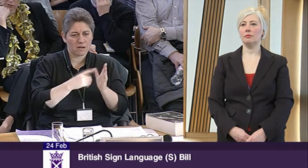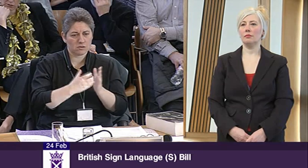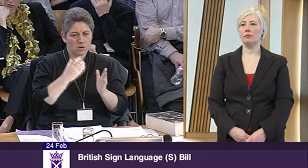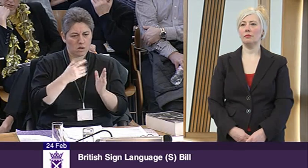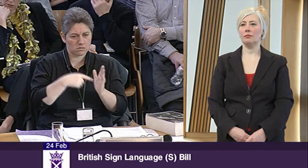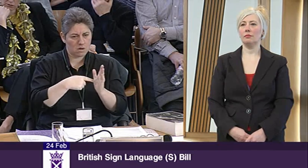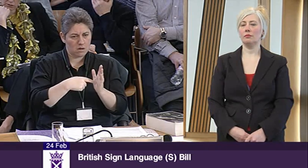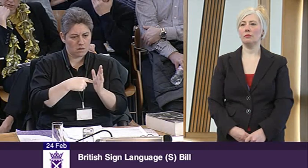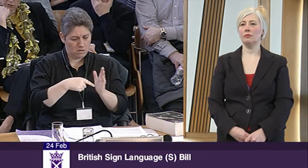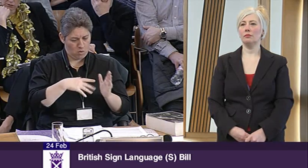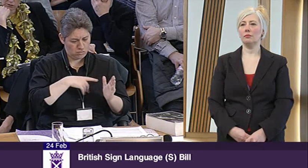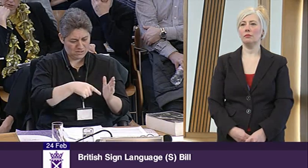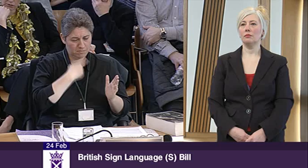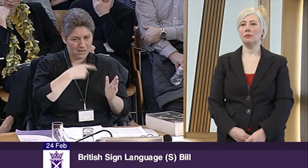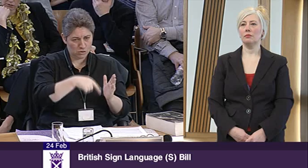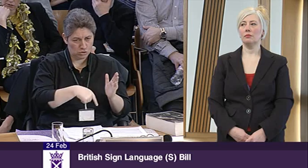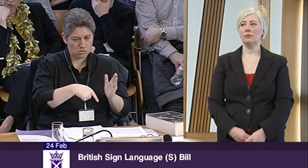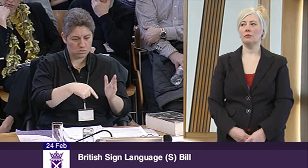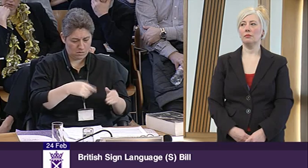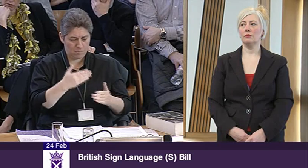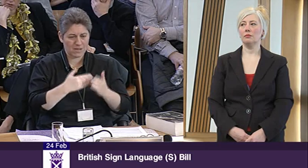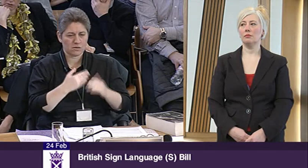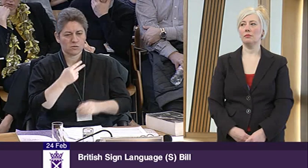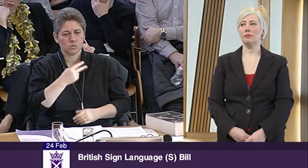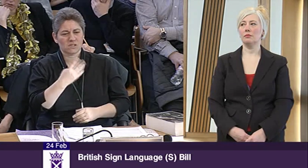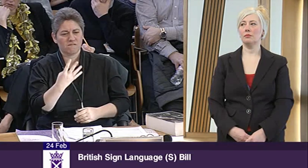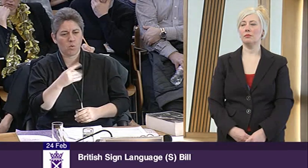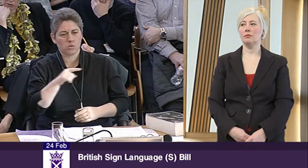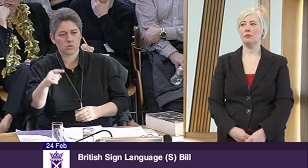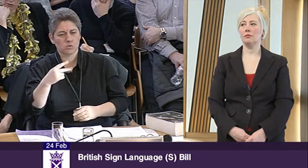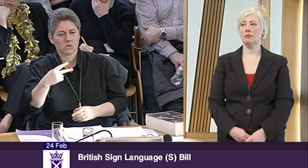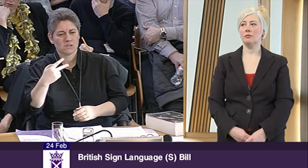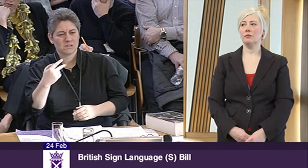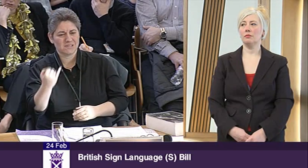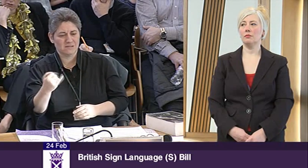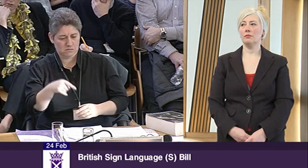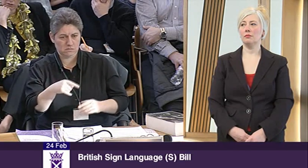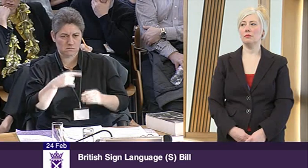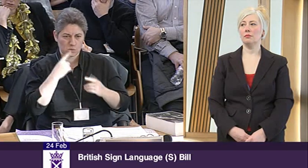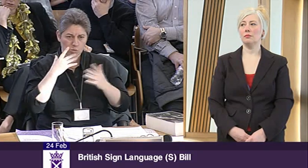The British Deaf Association has a BSL charter, which already mentions a great deal of those